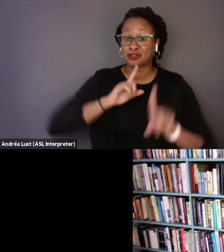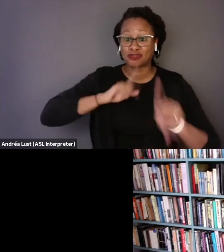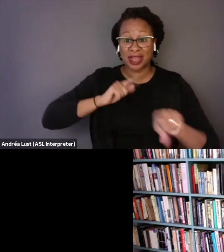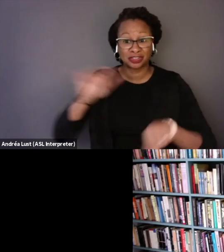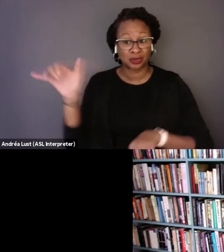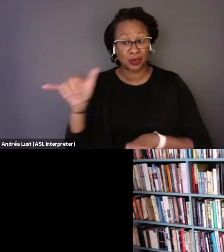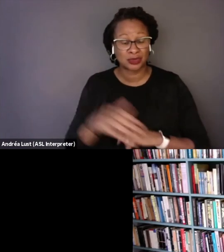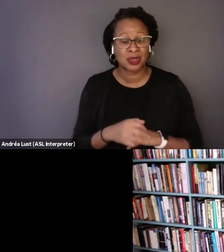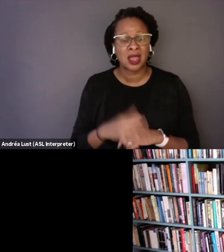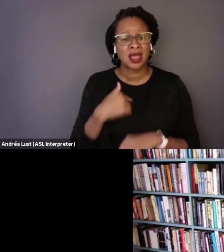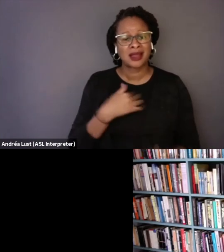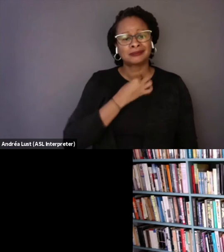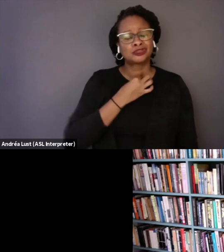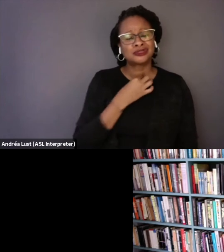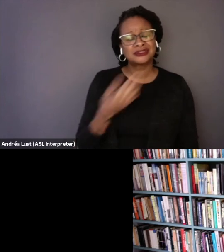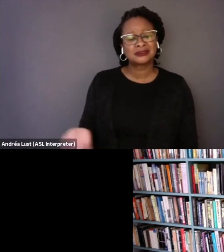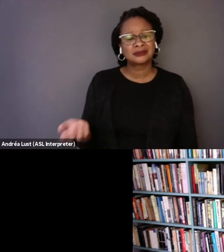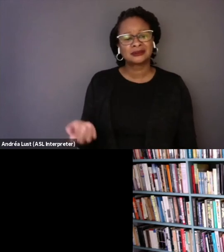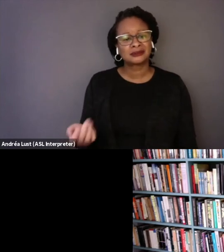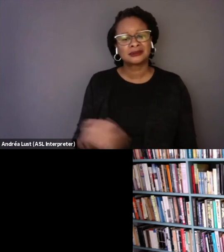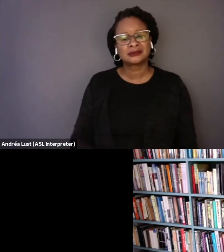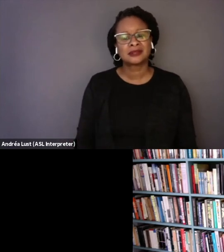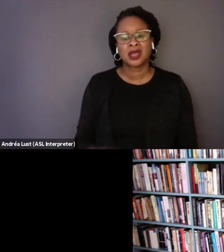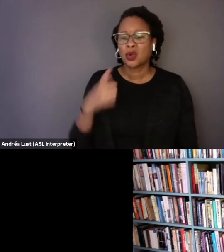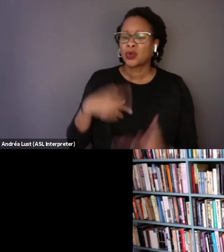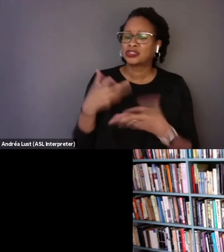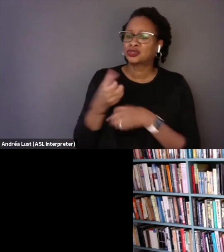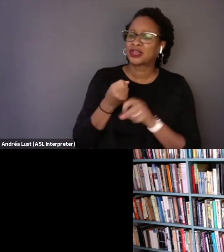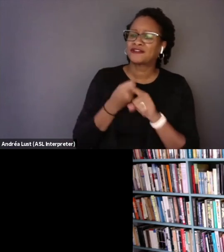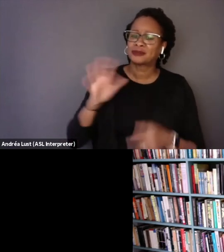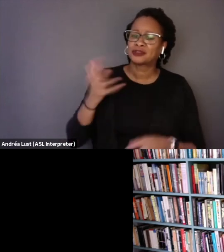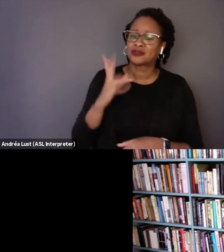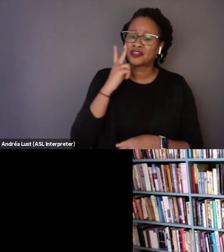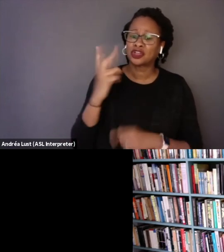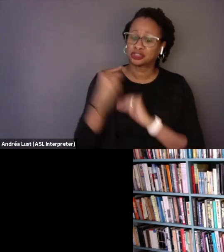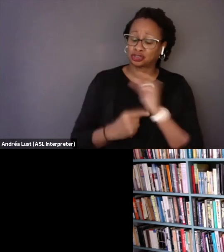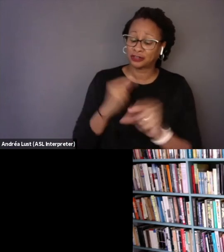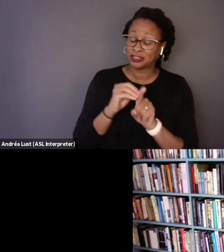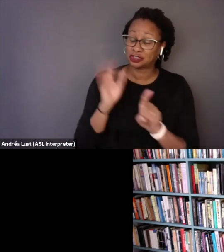And I wonder what did you glean from looking at the generational impact of Cousteau